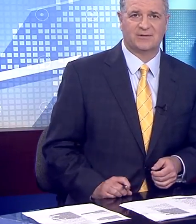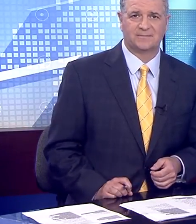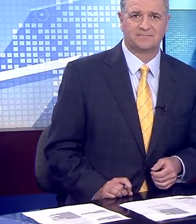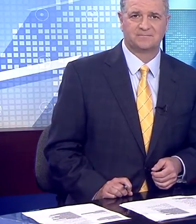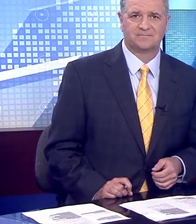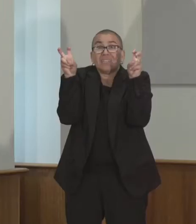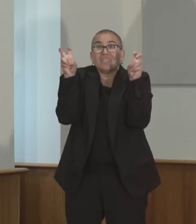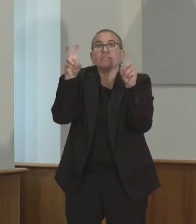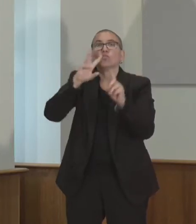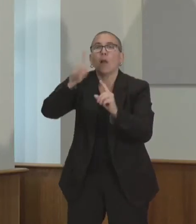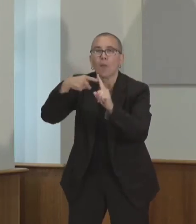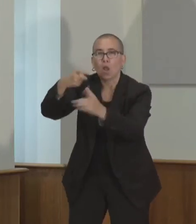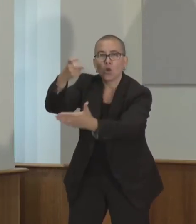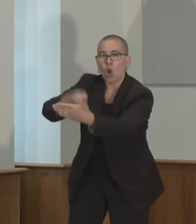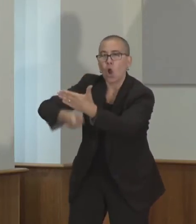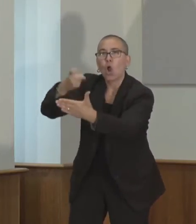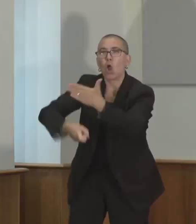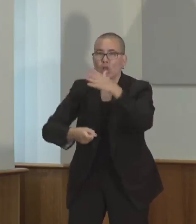".MY LINE TO THEM ALWAYS WAS I GET IT.